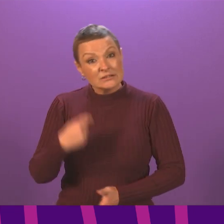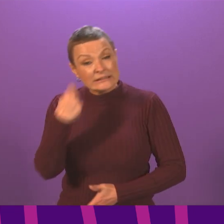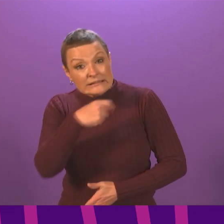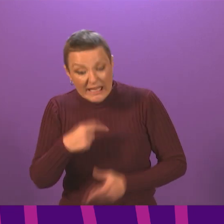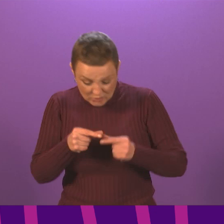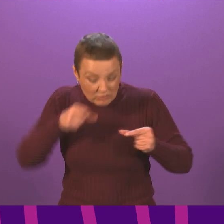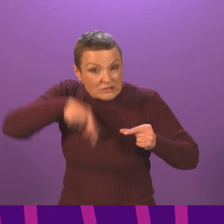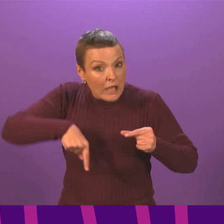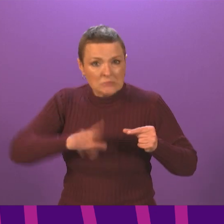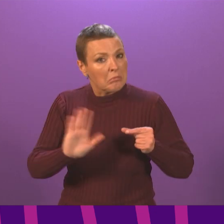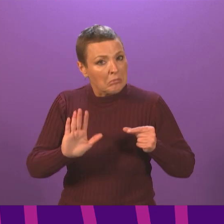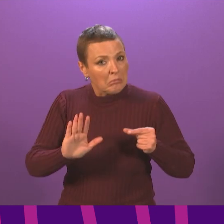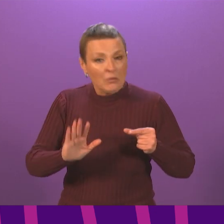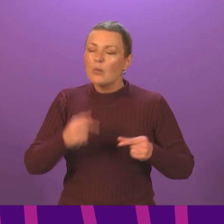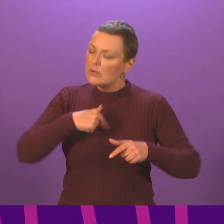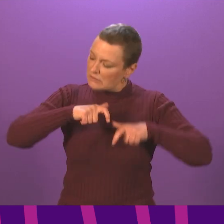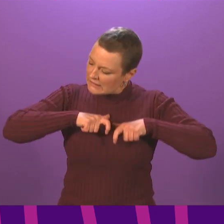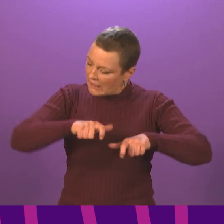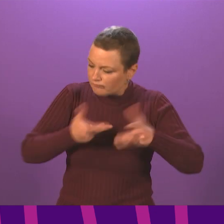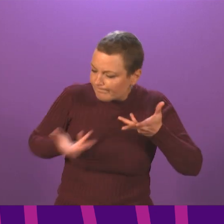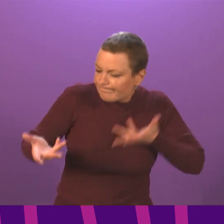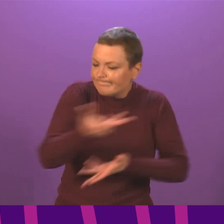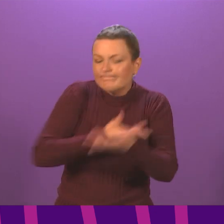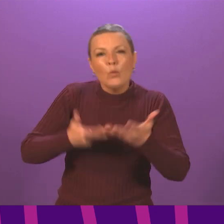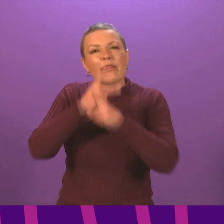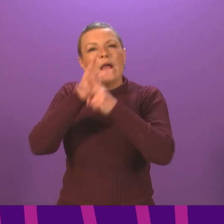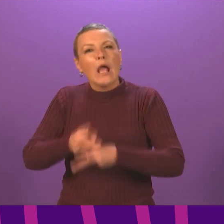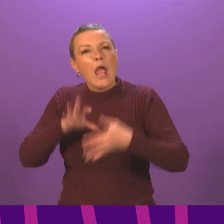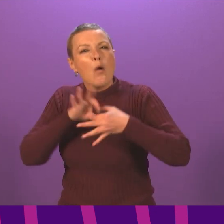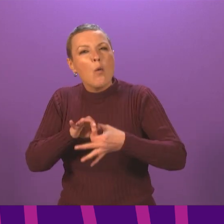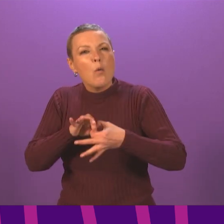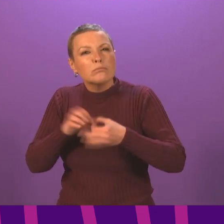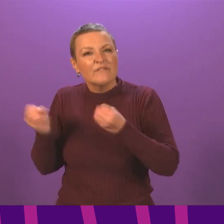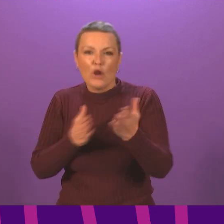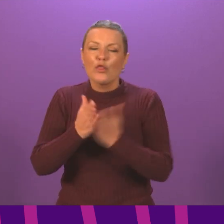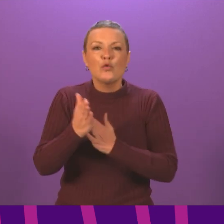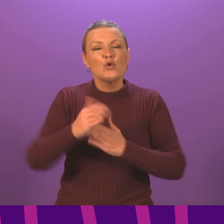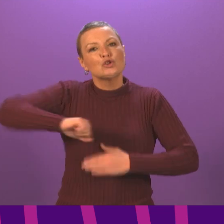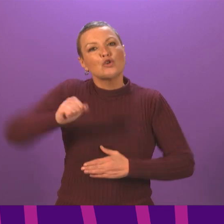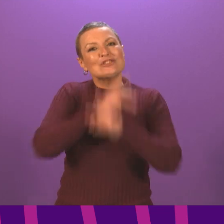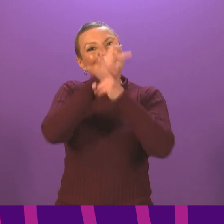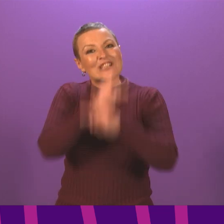for care home visiting. We need to continue our discussions with care home providers, through Scottish Care, to